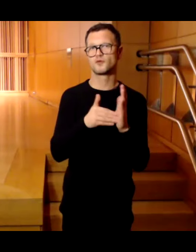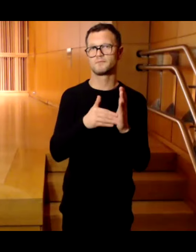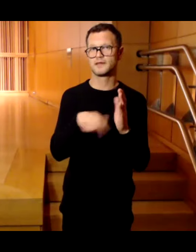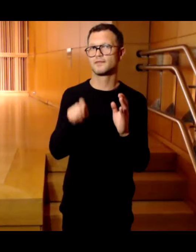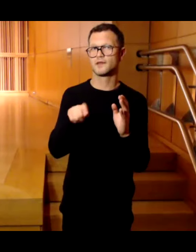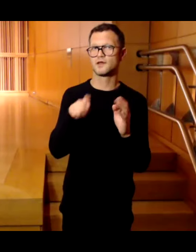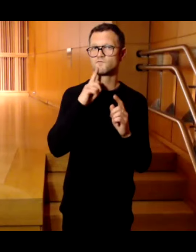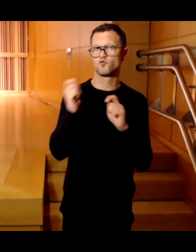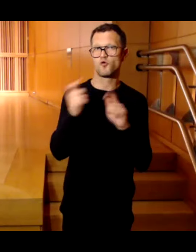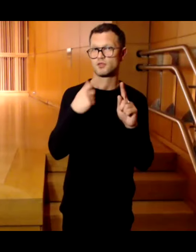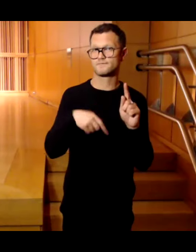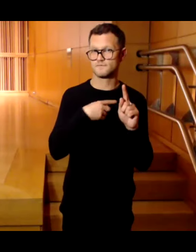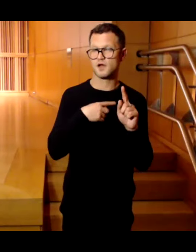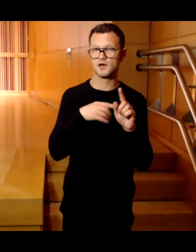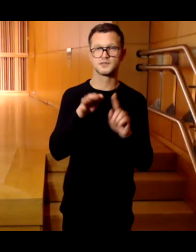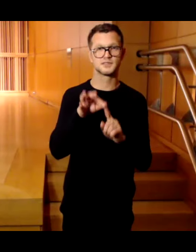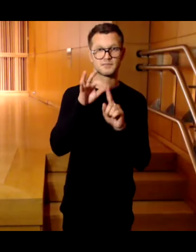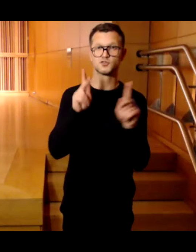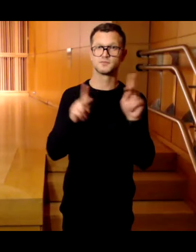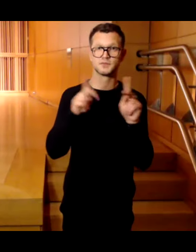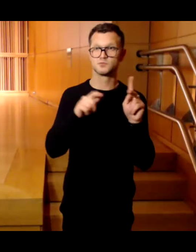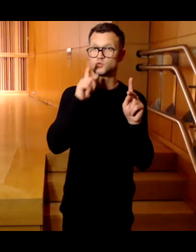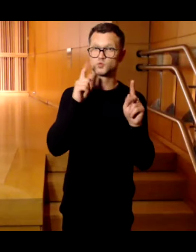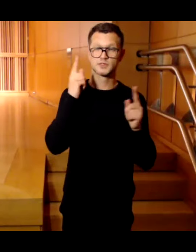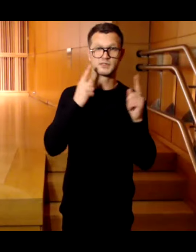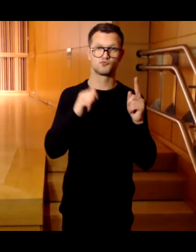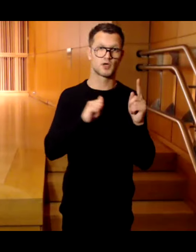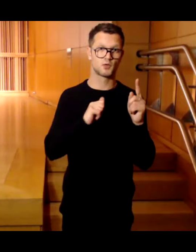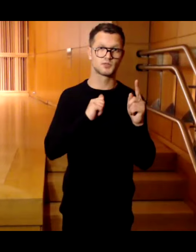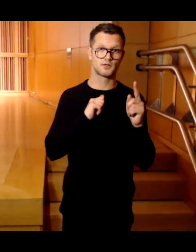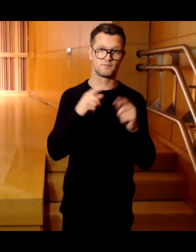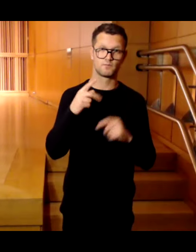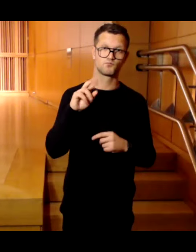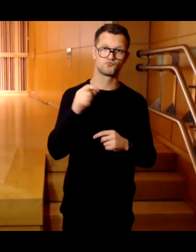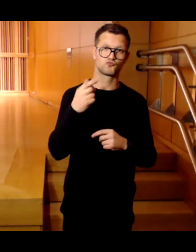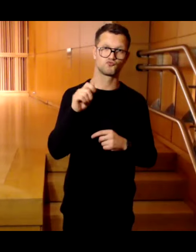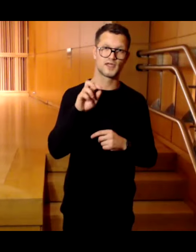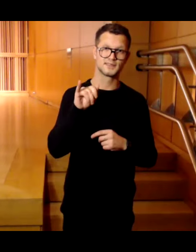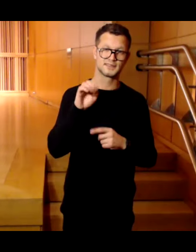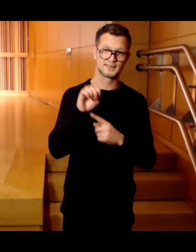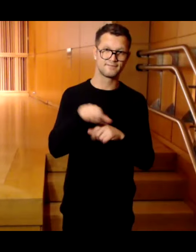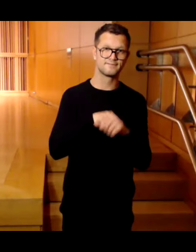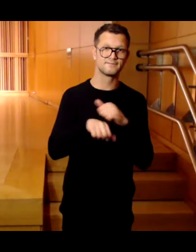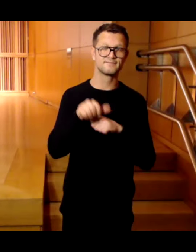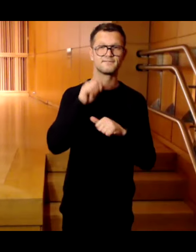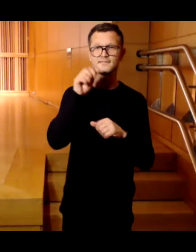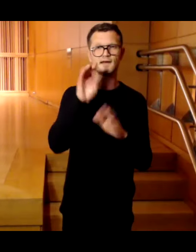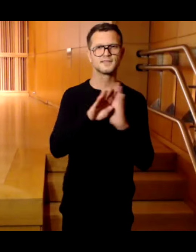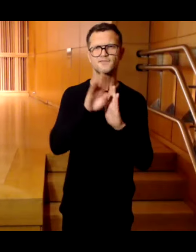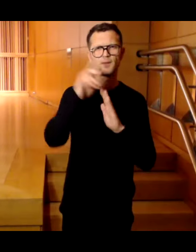Particularly those of us who consider ourselves progressives. to develop not so much a theory as a critical practice of faith.